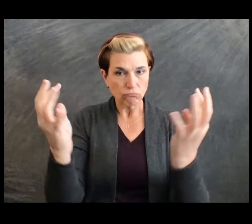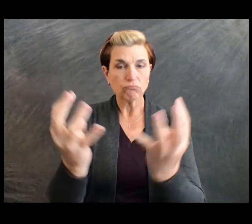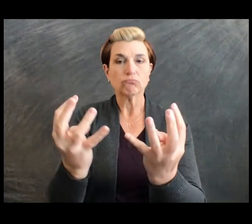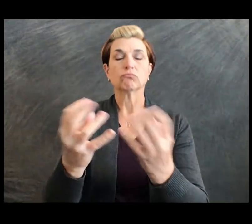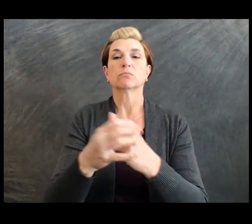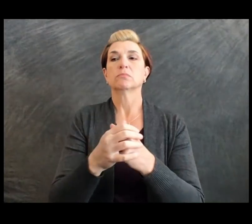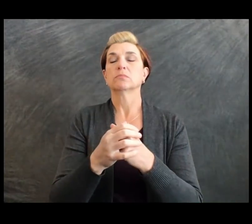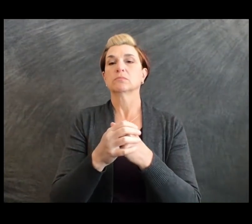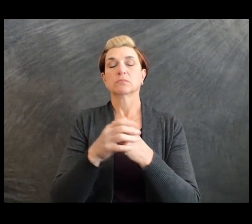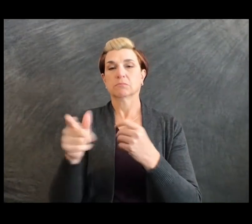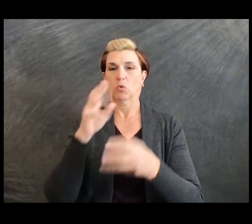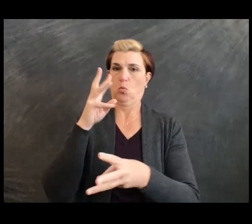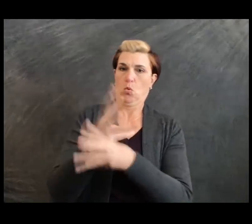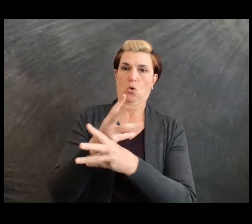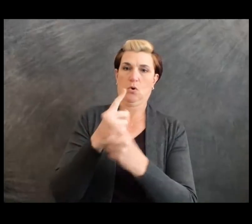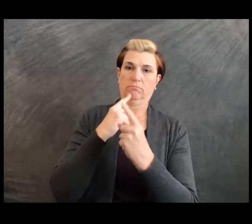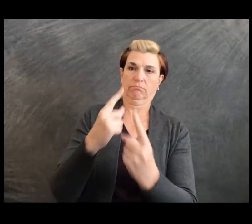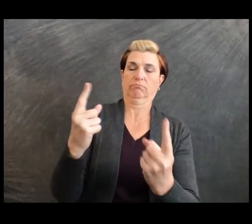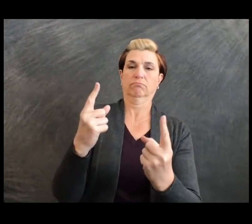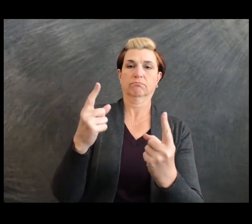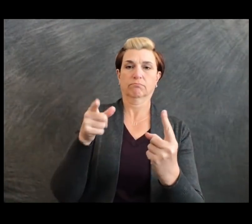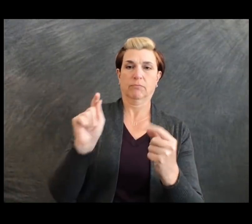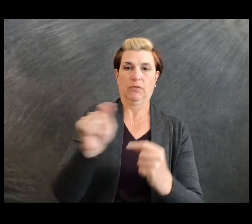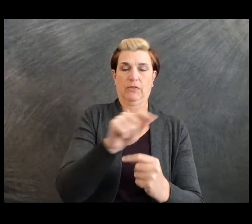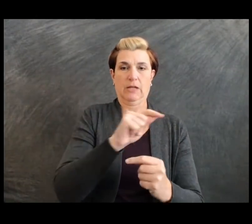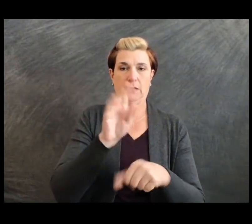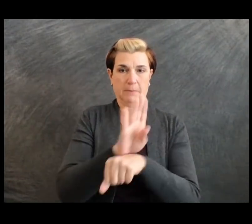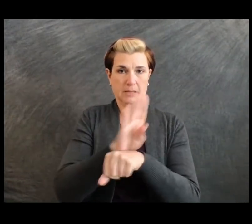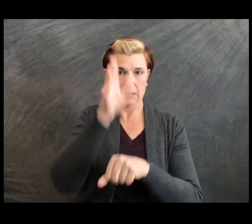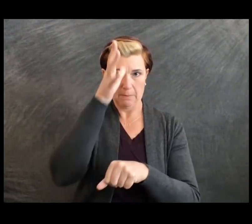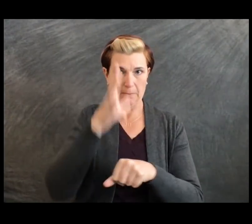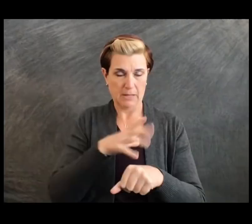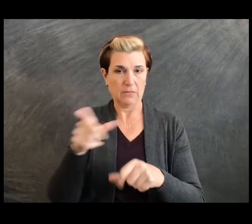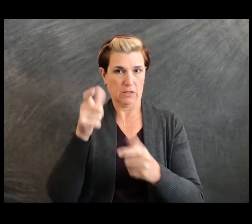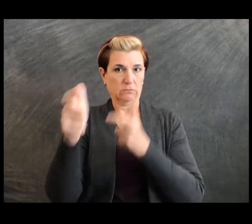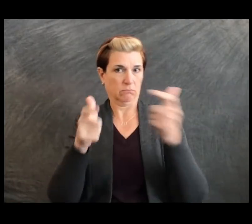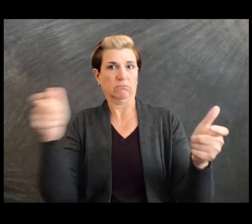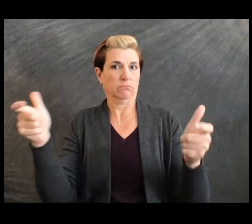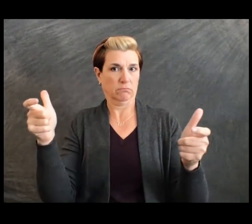these are a businessman that control the biggest companies in the world many of